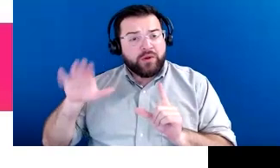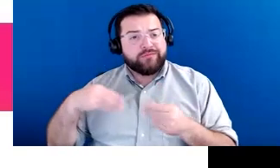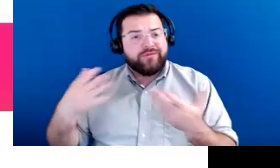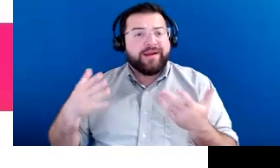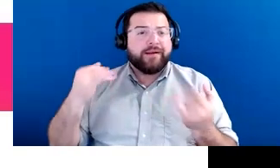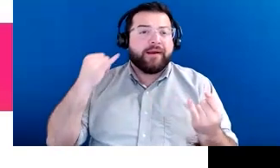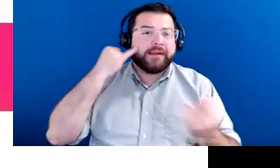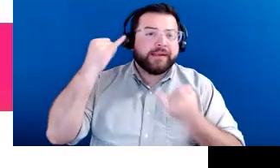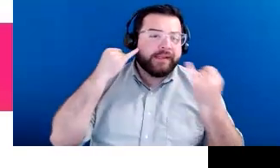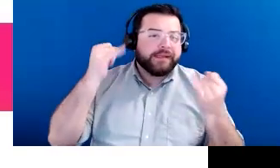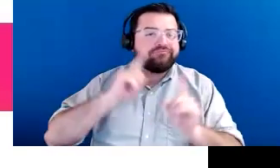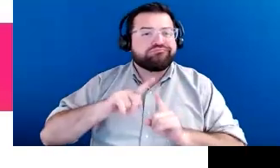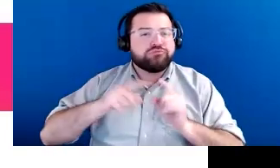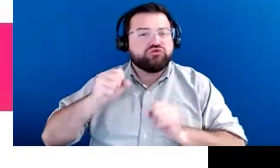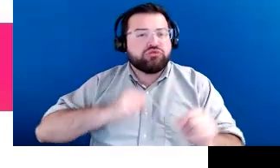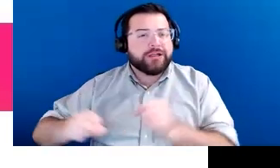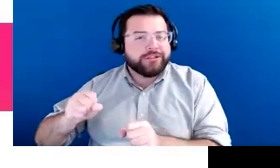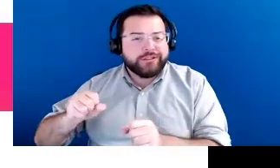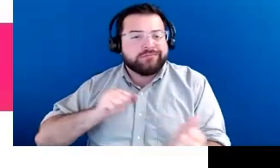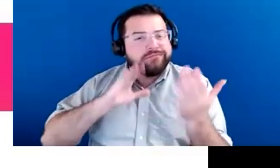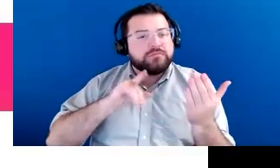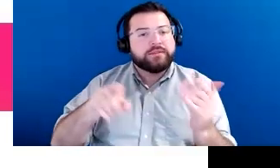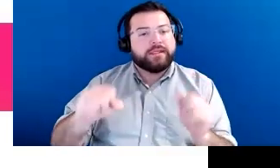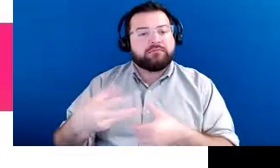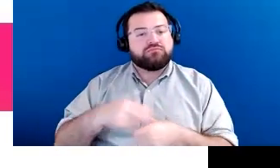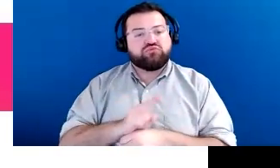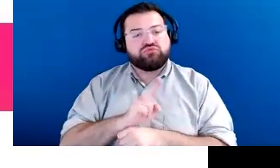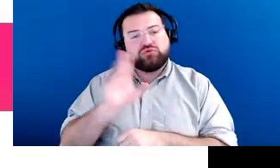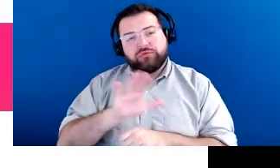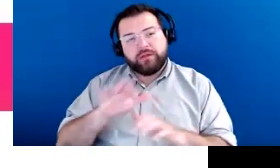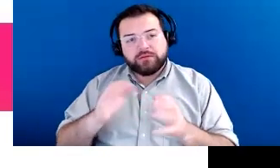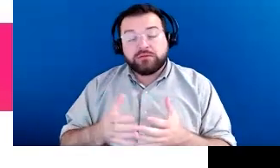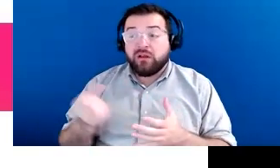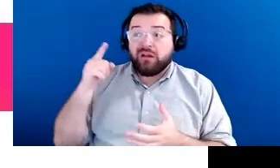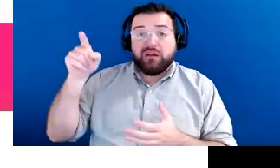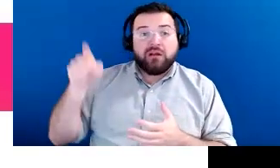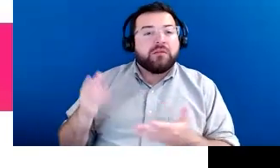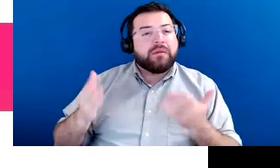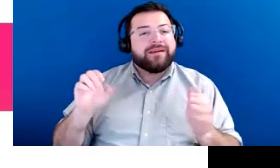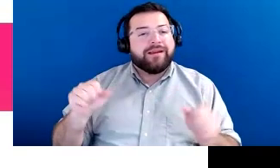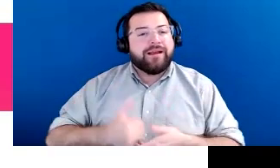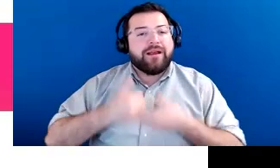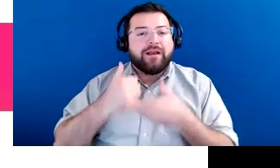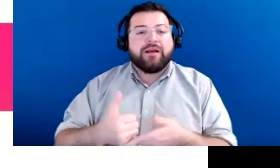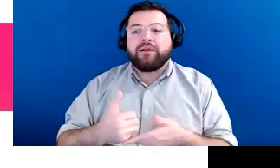and strategies that you can use in your courses. And maybe these can help to, you know, spark